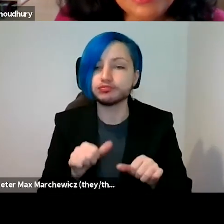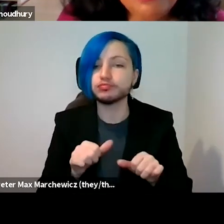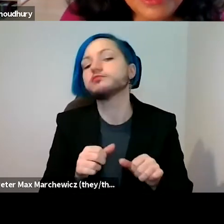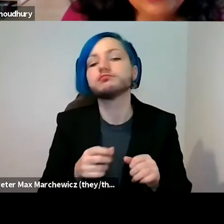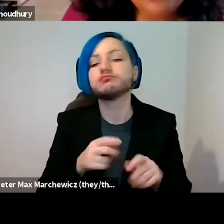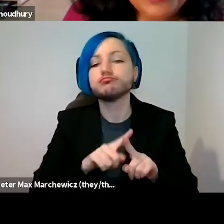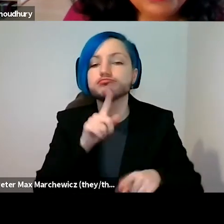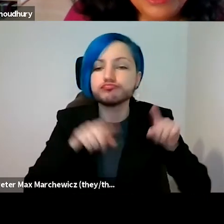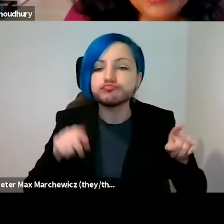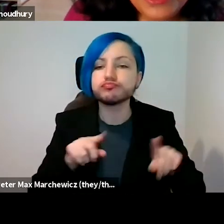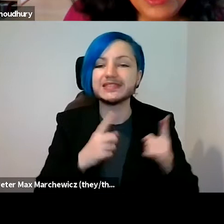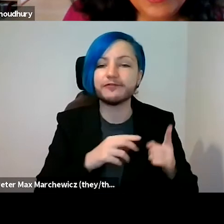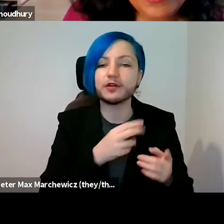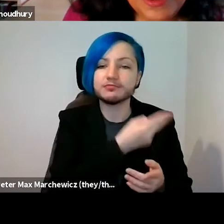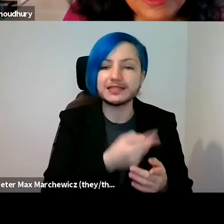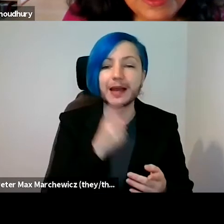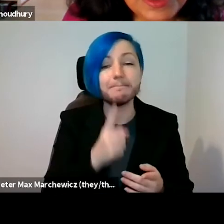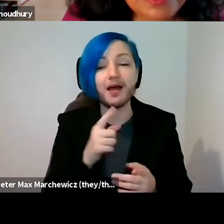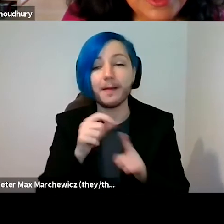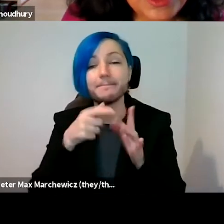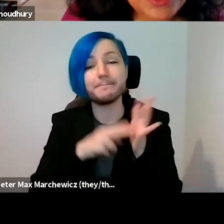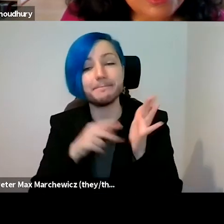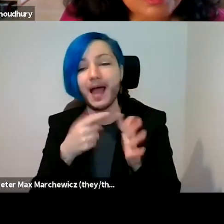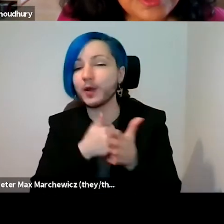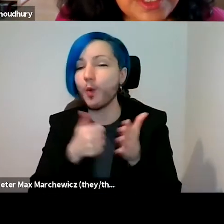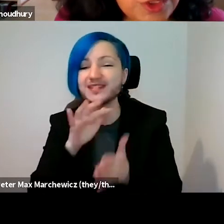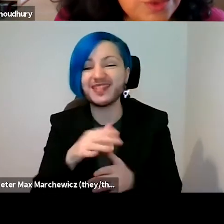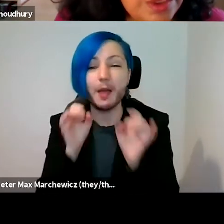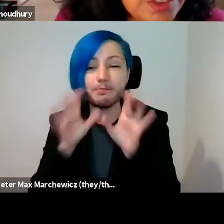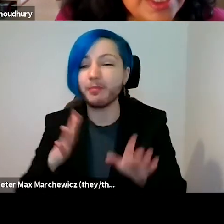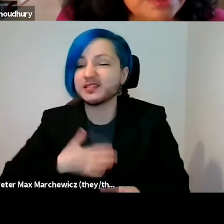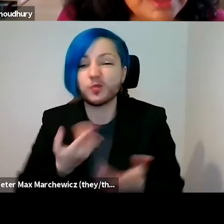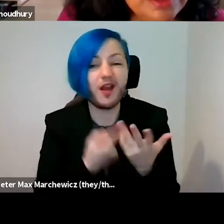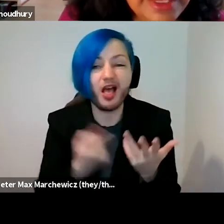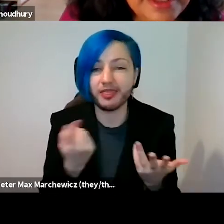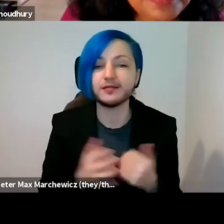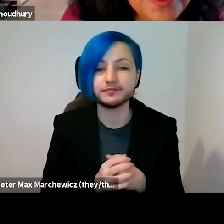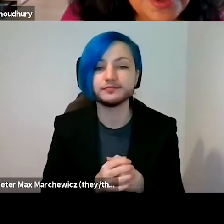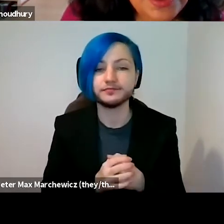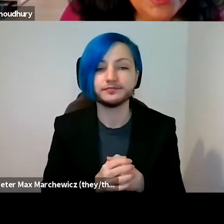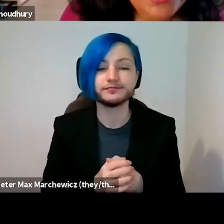and the pine always remained the characteristic feature of the Paisley shawl." So that's Matthew Blair.